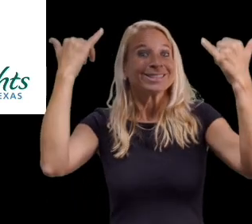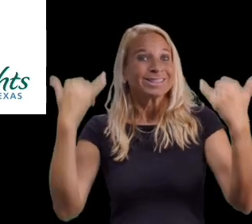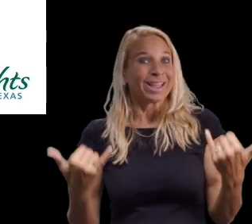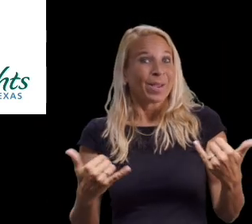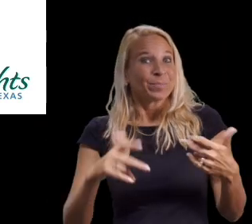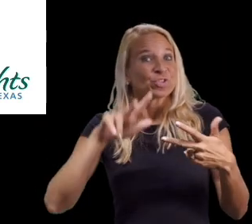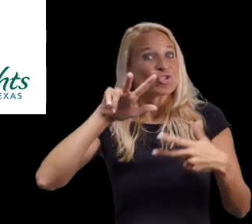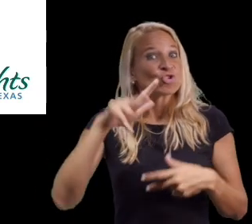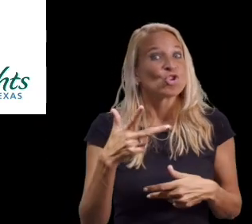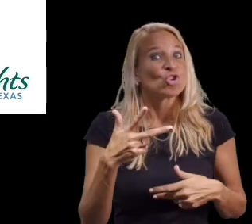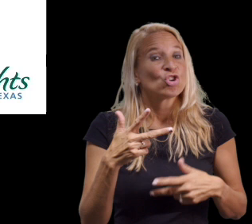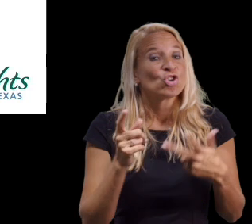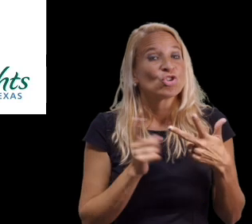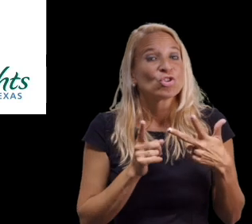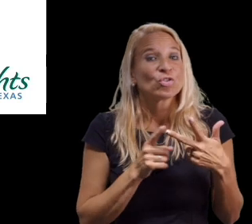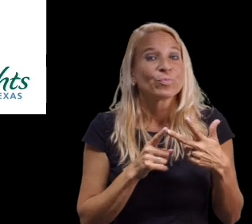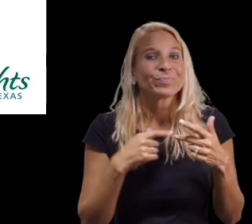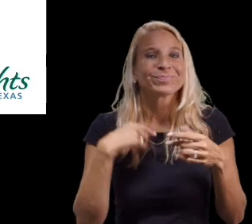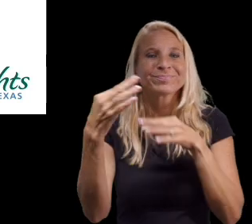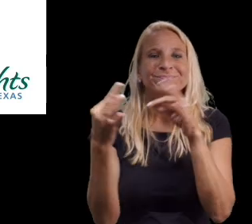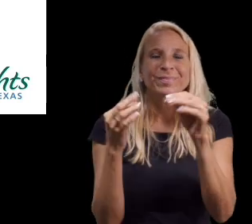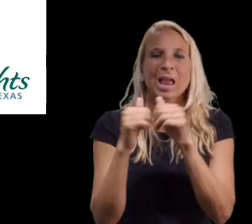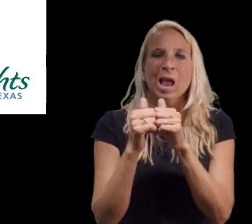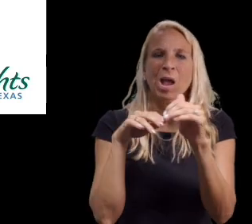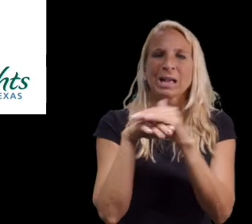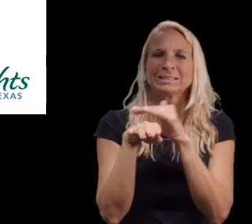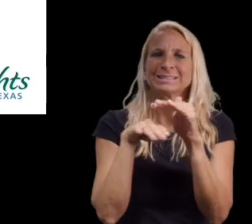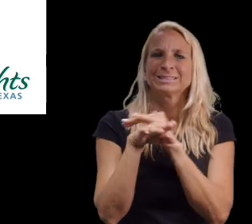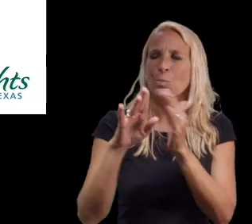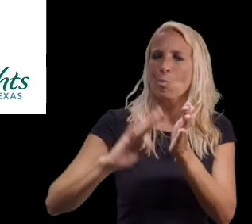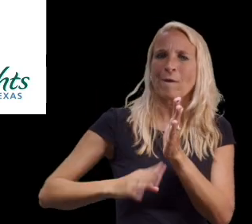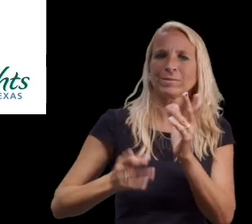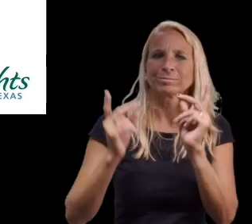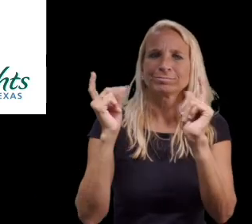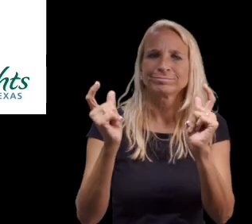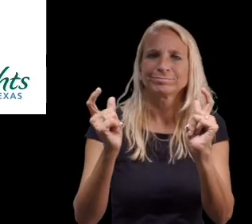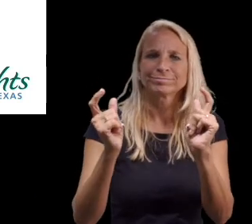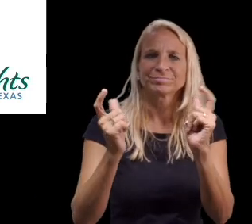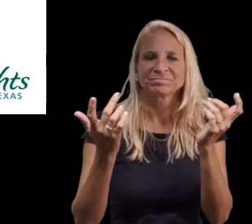Now, the third way that we talked about to access a waiver quicker,